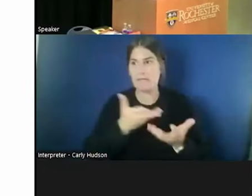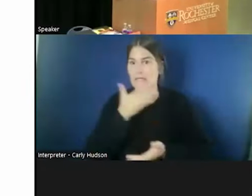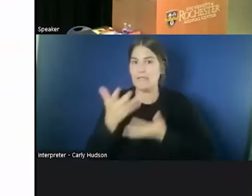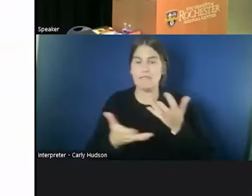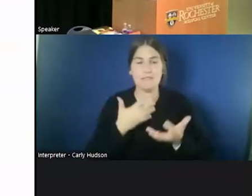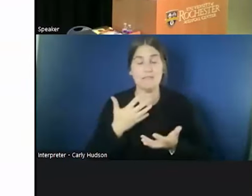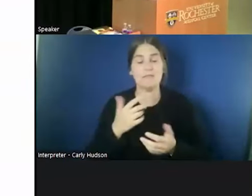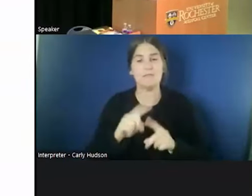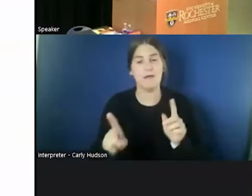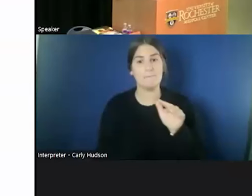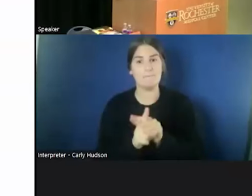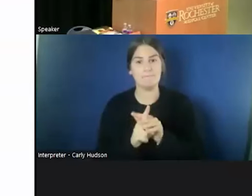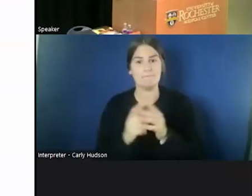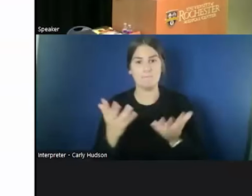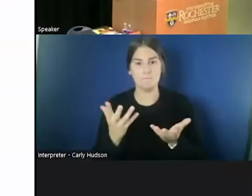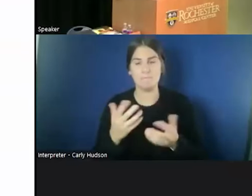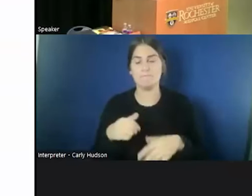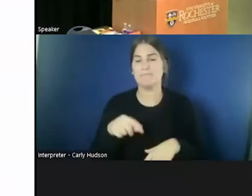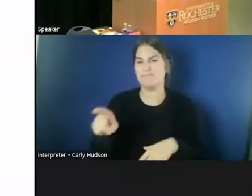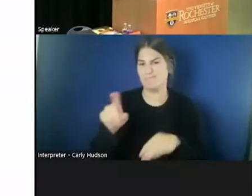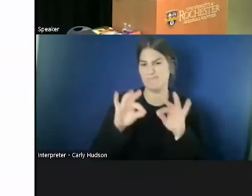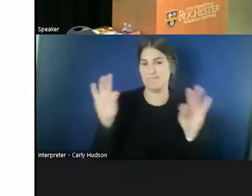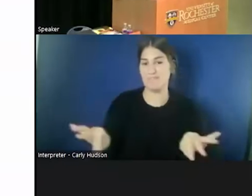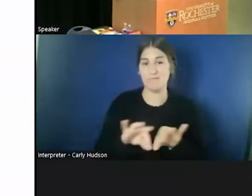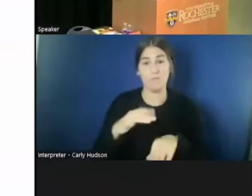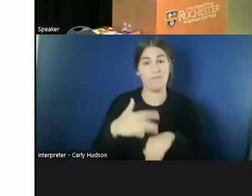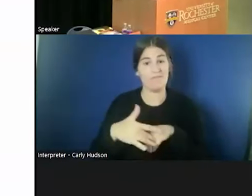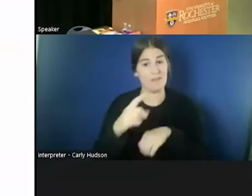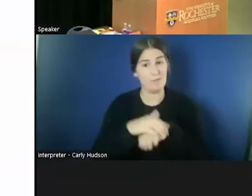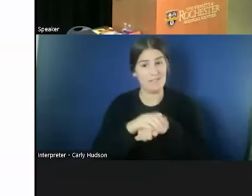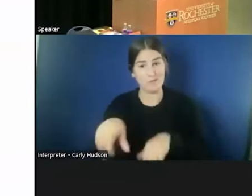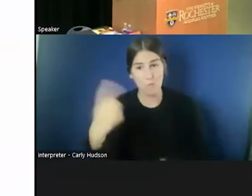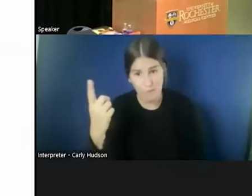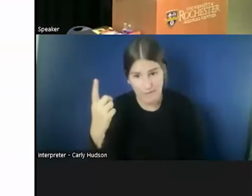me was is that this form was only available in English and when I flipped it over there was a